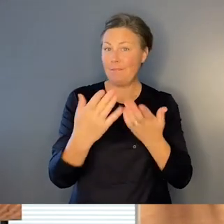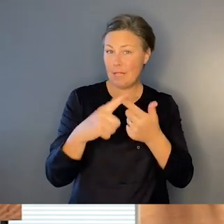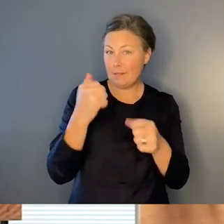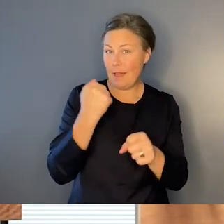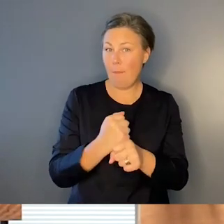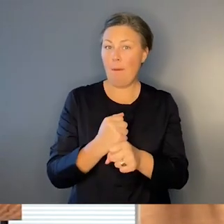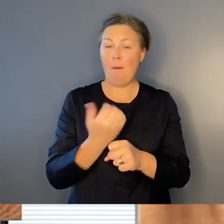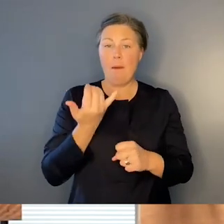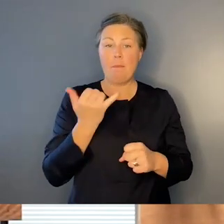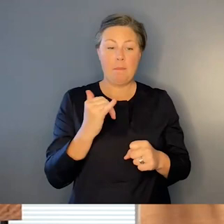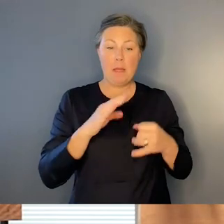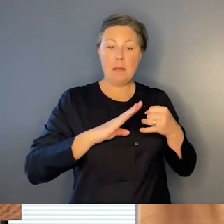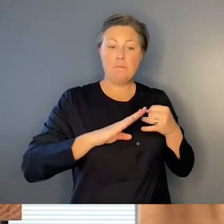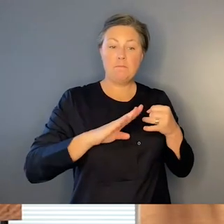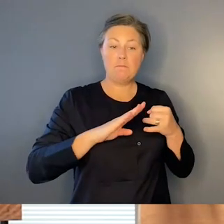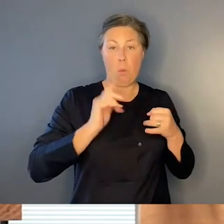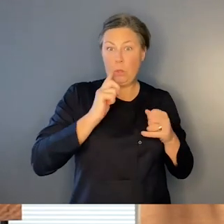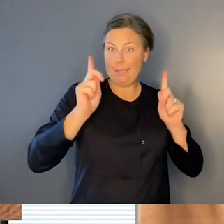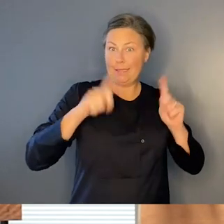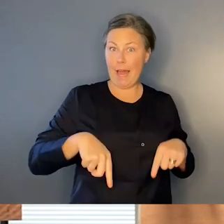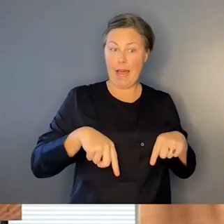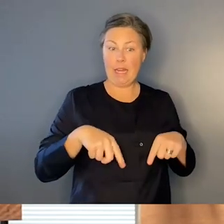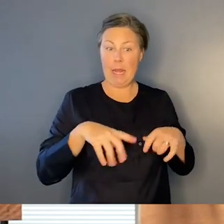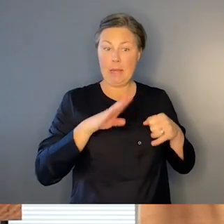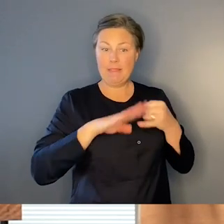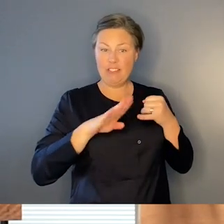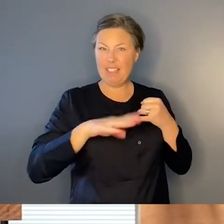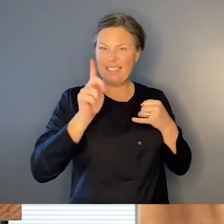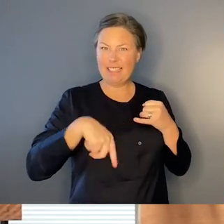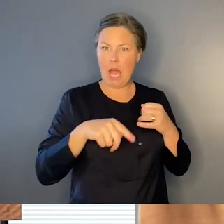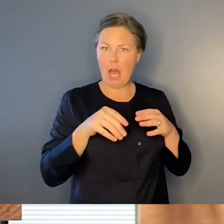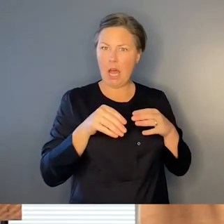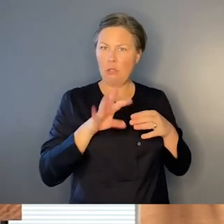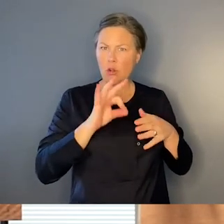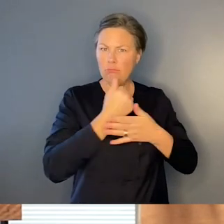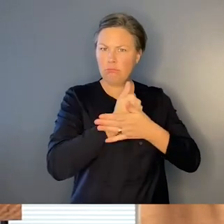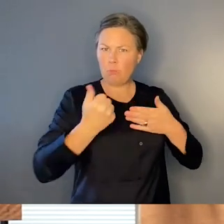So, it can be a change in period, in the menstrual period, they could be more frequent,